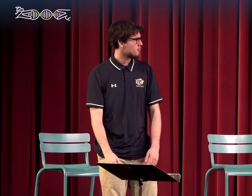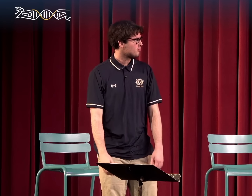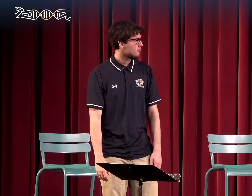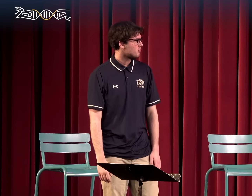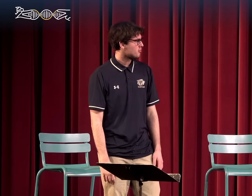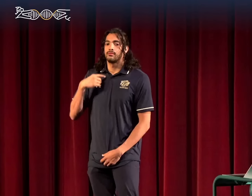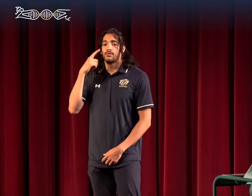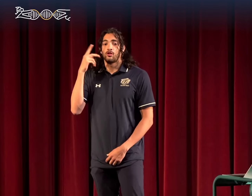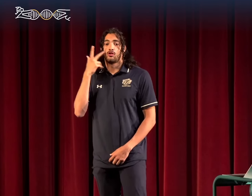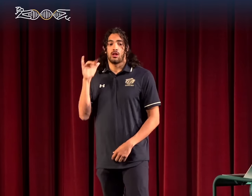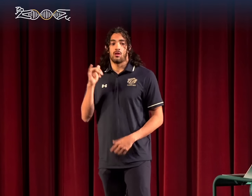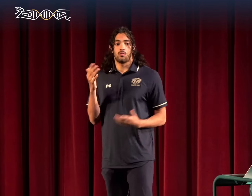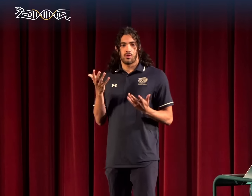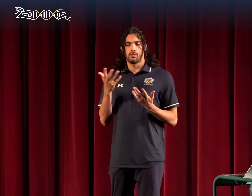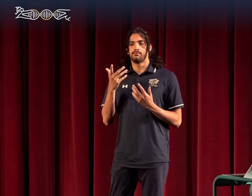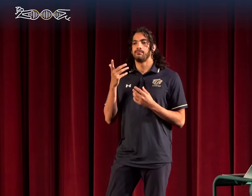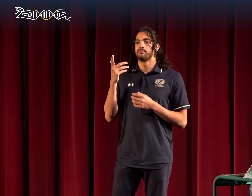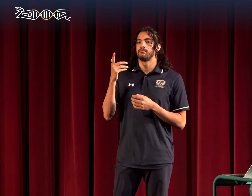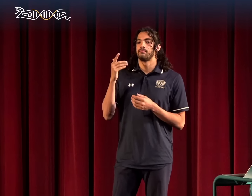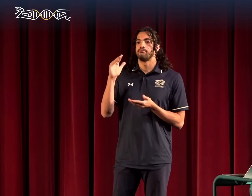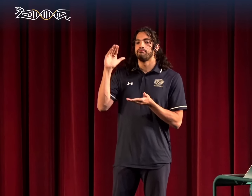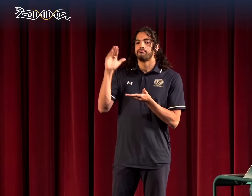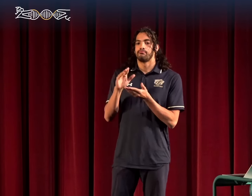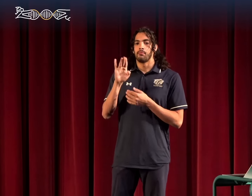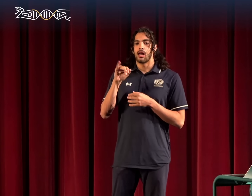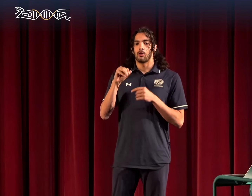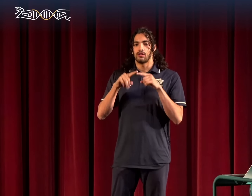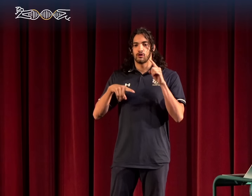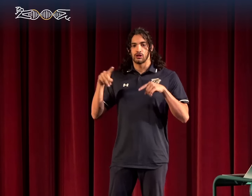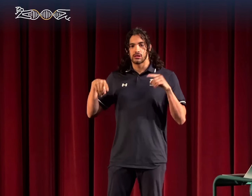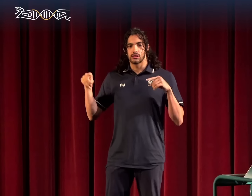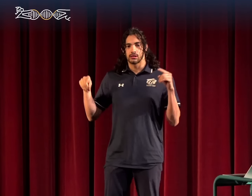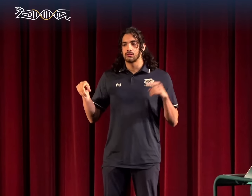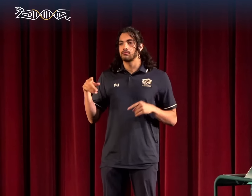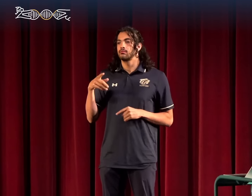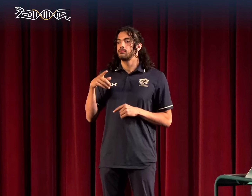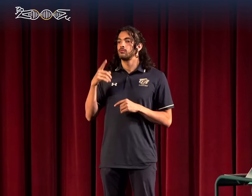So, that would mean there's less biodiversity in the world that the